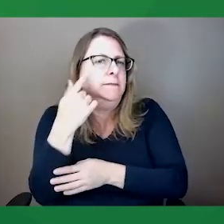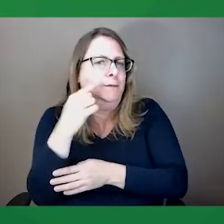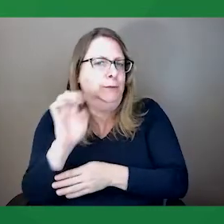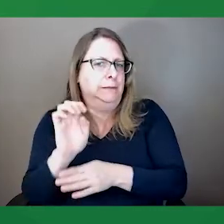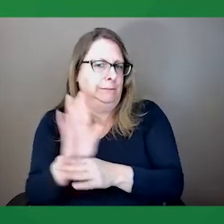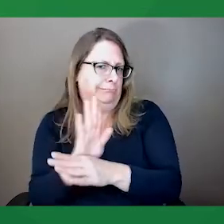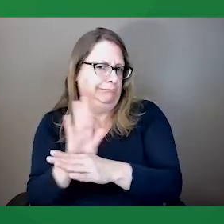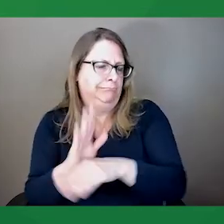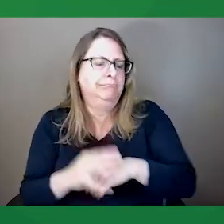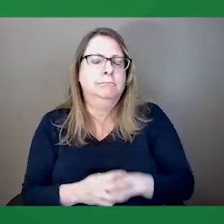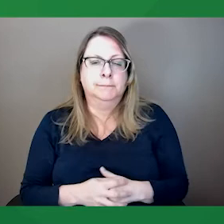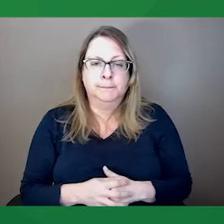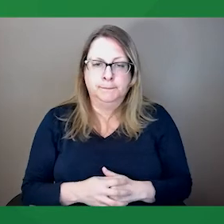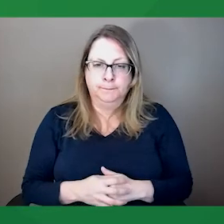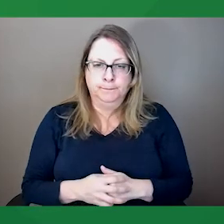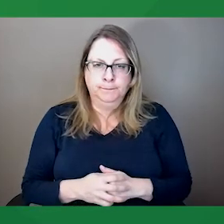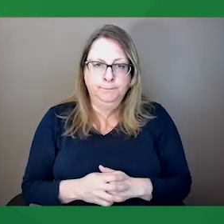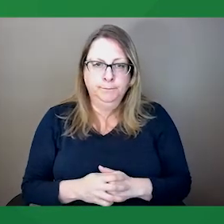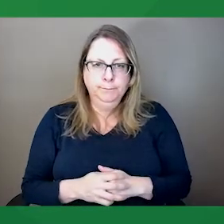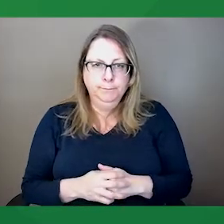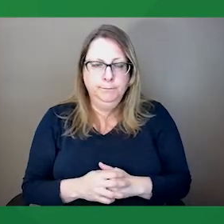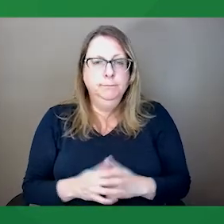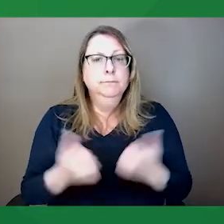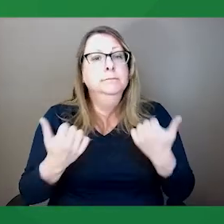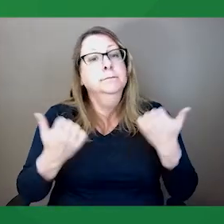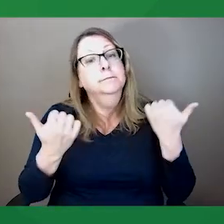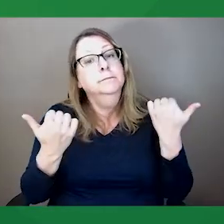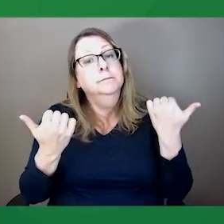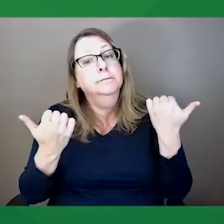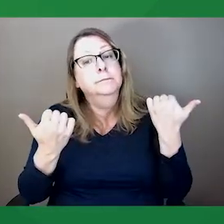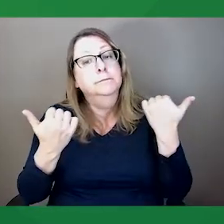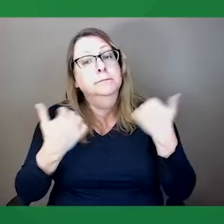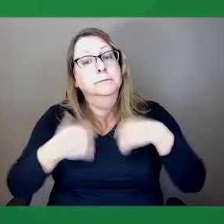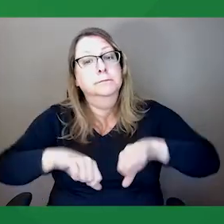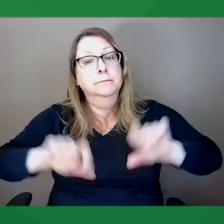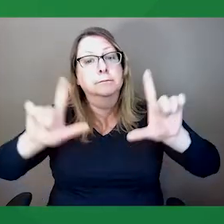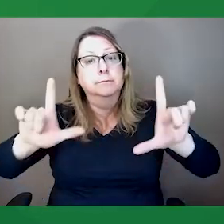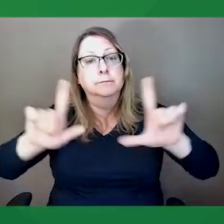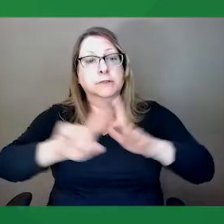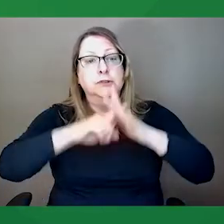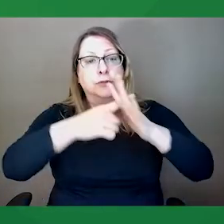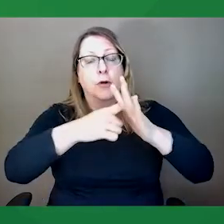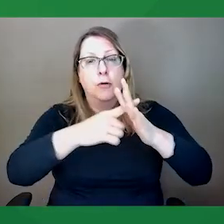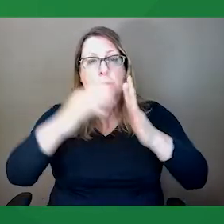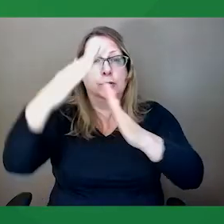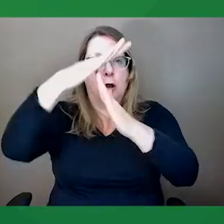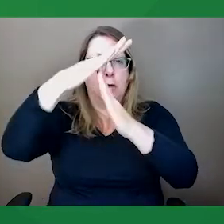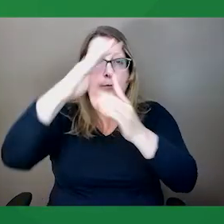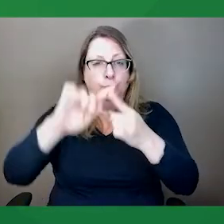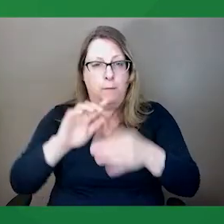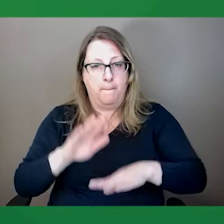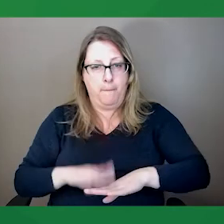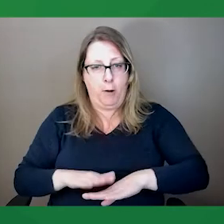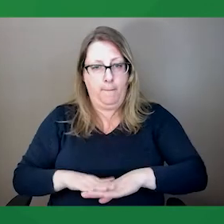Is fairly common pattern in web and Ecommerce. The one that we have in a screen starts top to bottom.